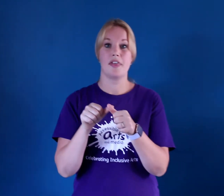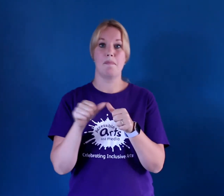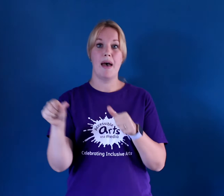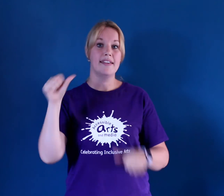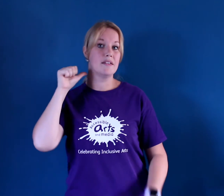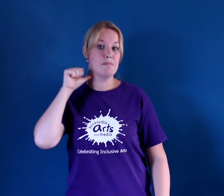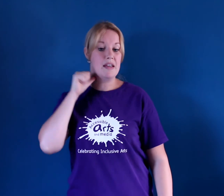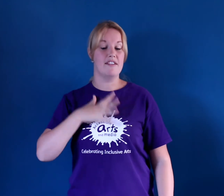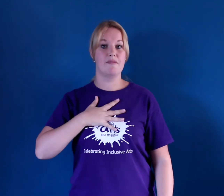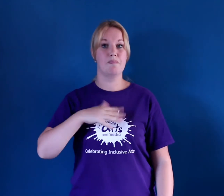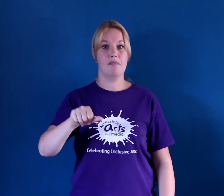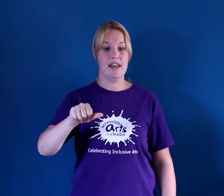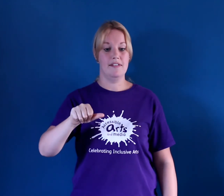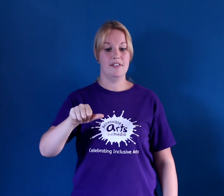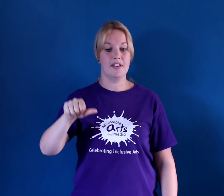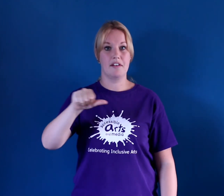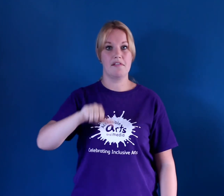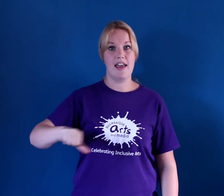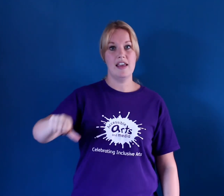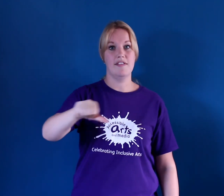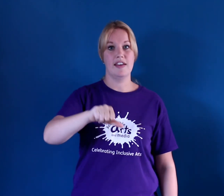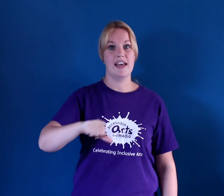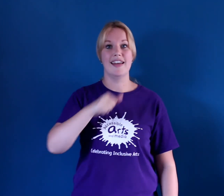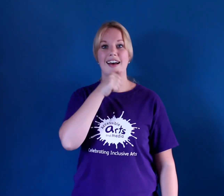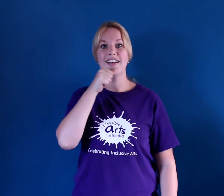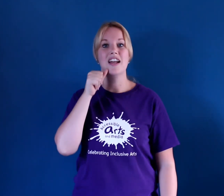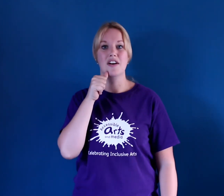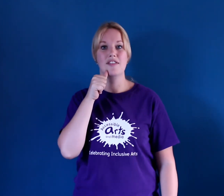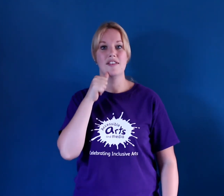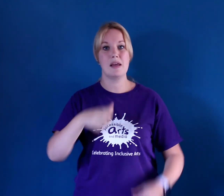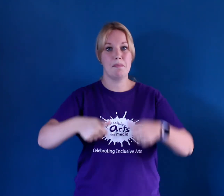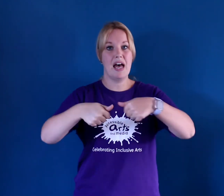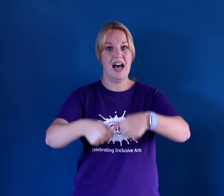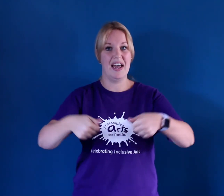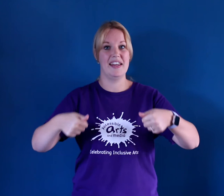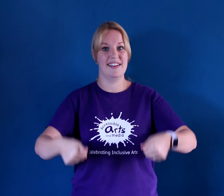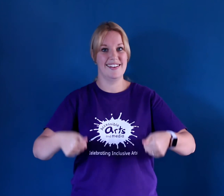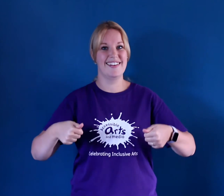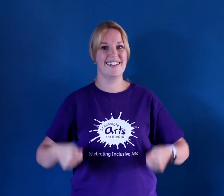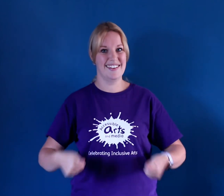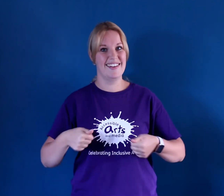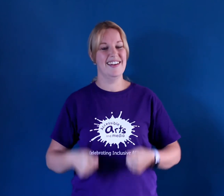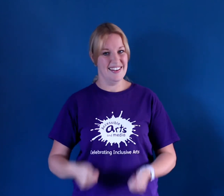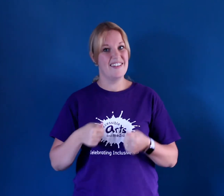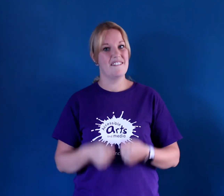The best beef braves the gravy in a lovely pie.